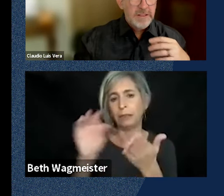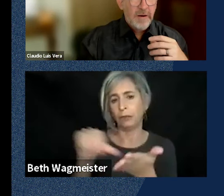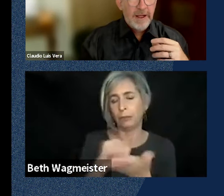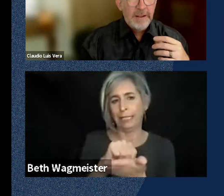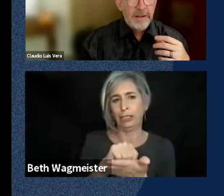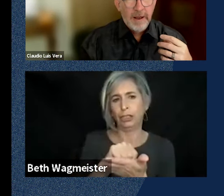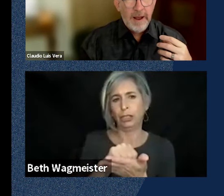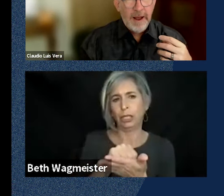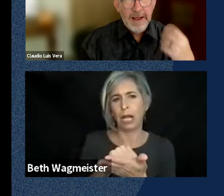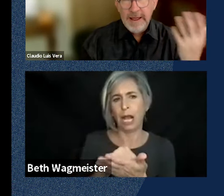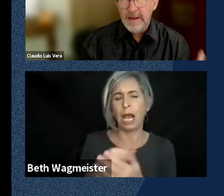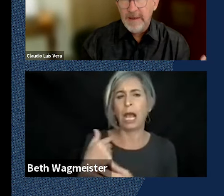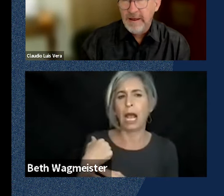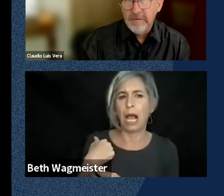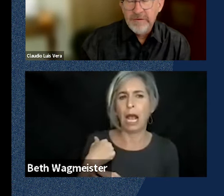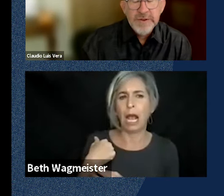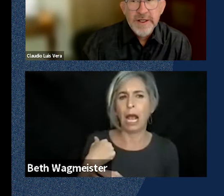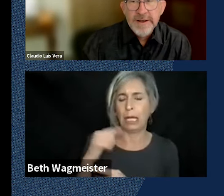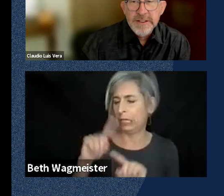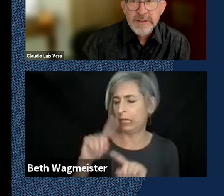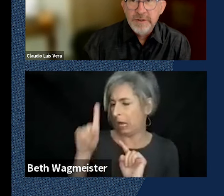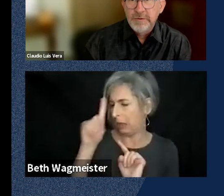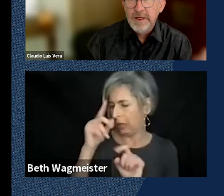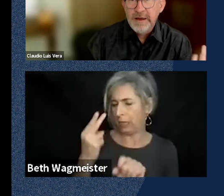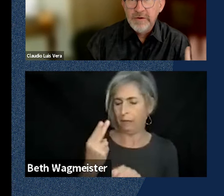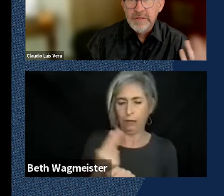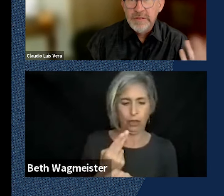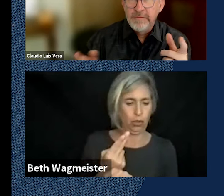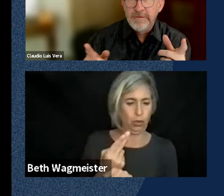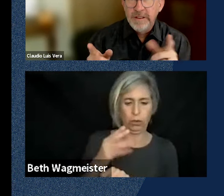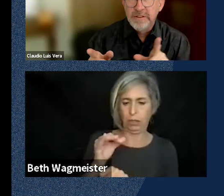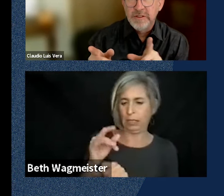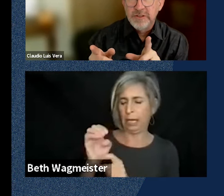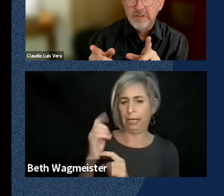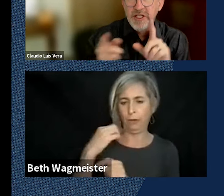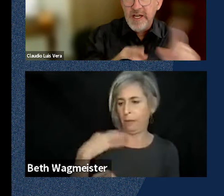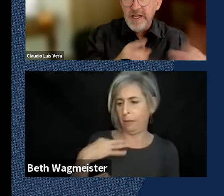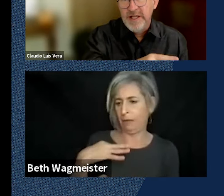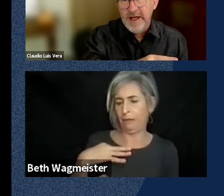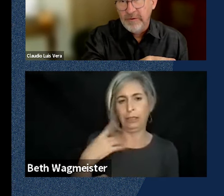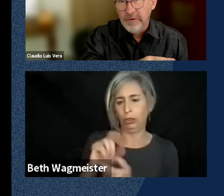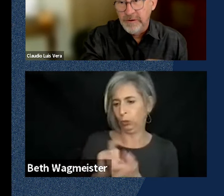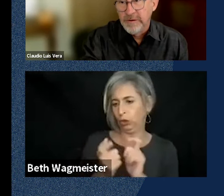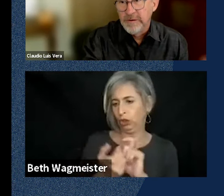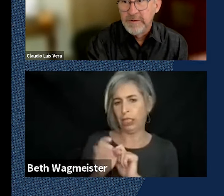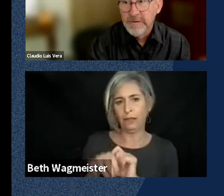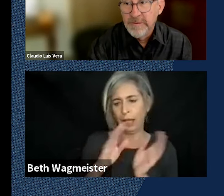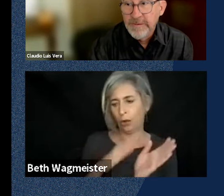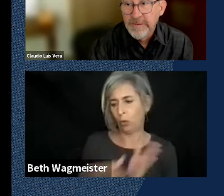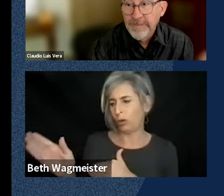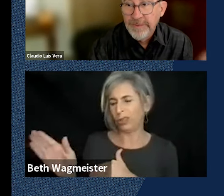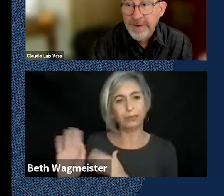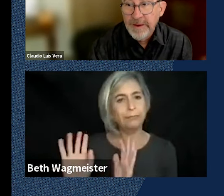And so I, I can't think of a use case in which it would be to anyone's benefit to to change that order.